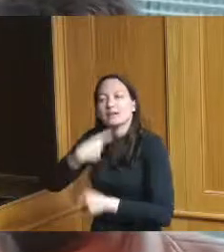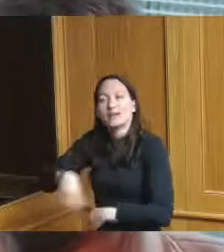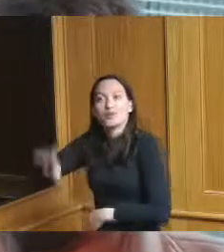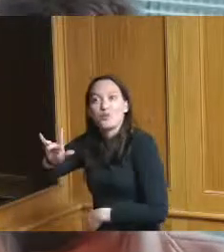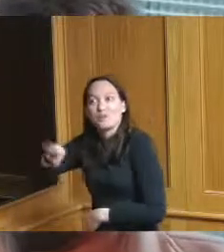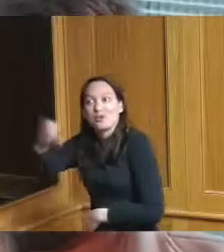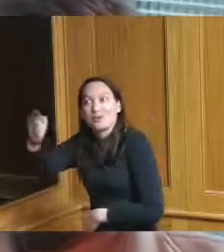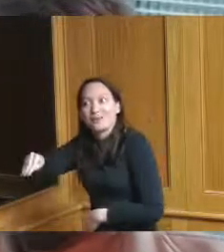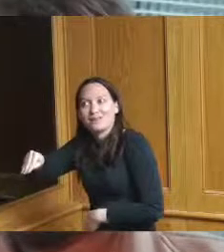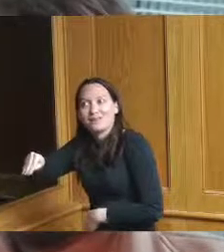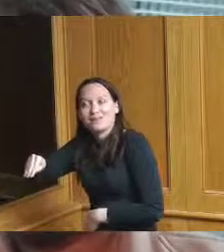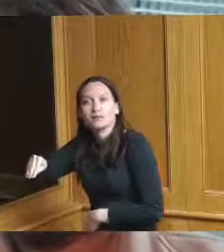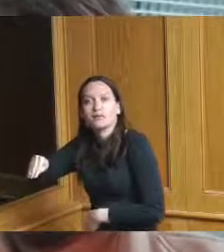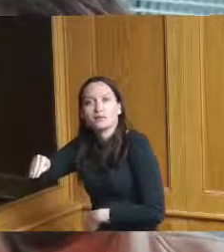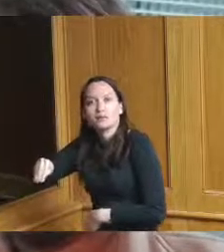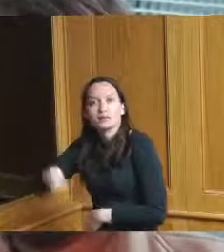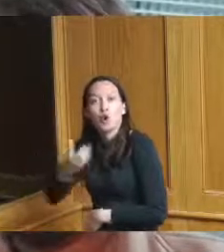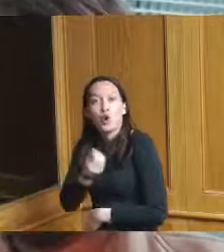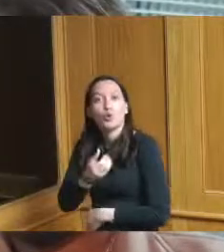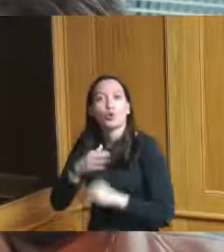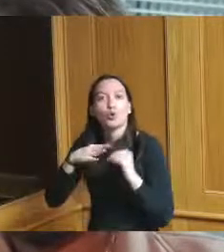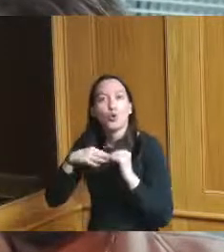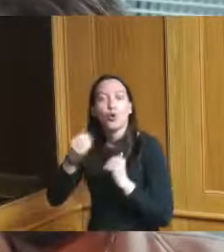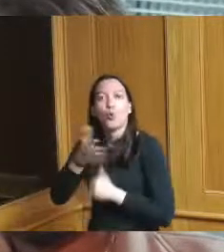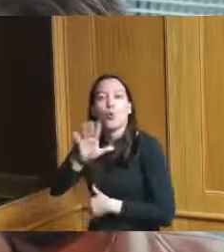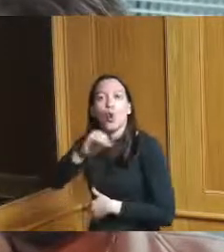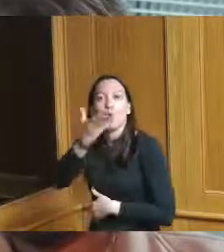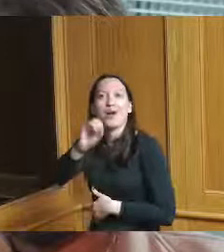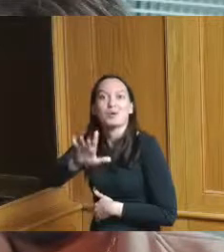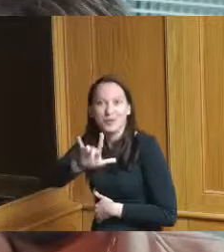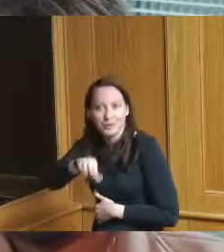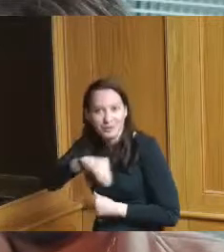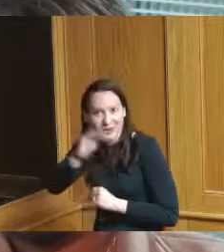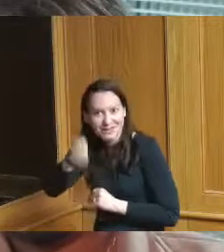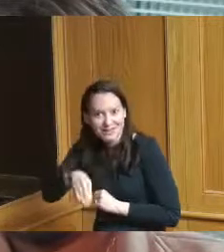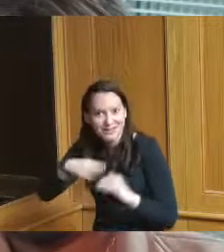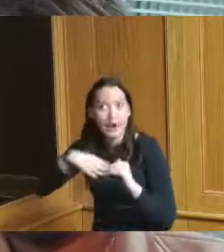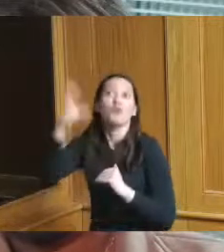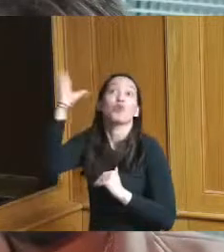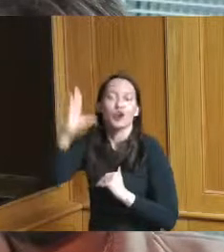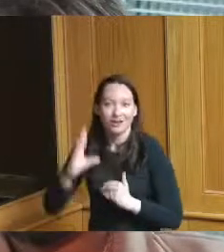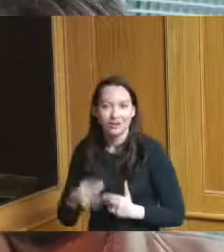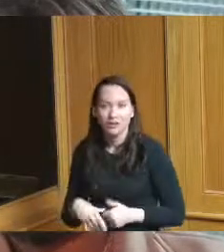there's a 25 percent or higher than 25 percent so really we're talking about 50 percent of people